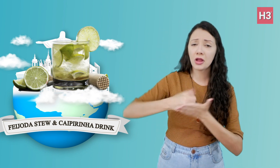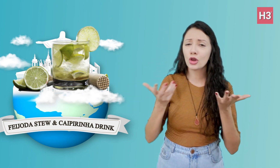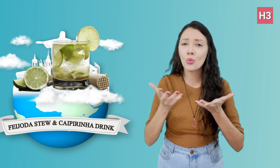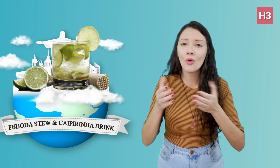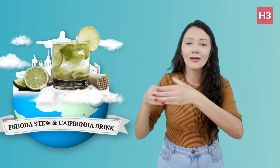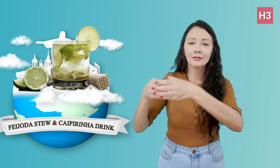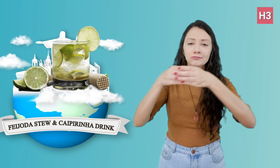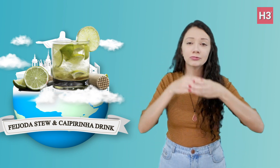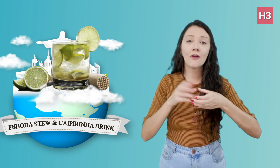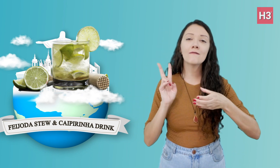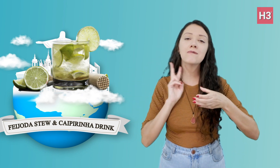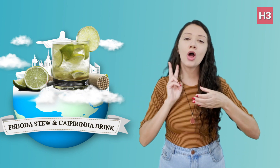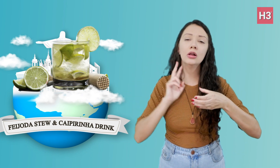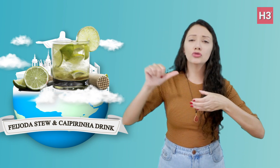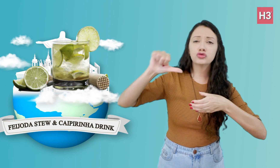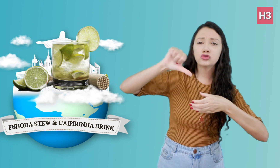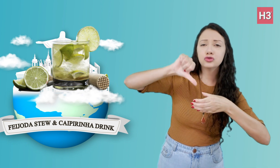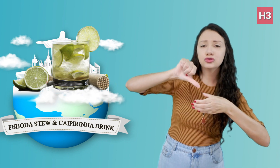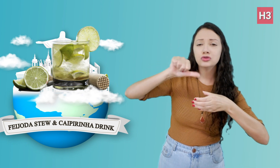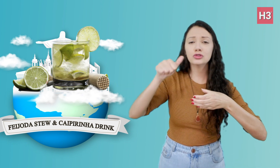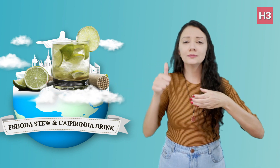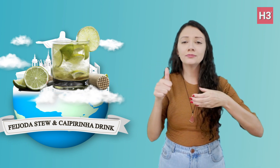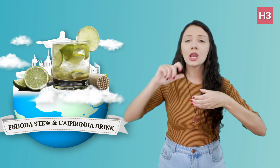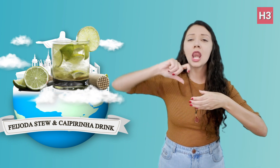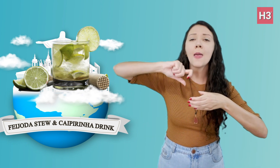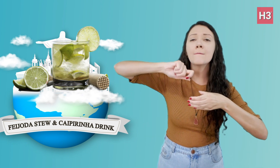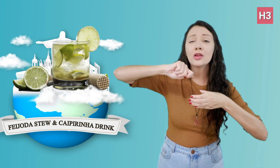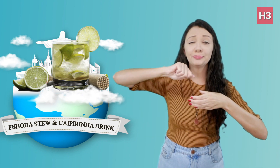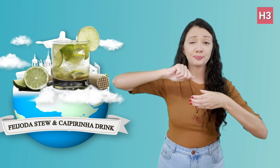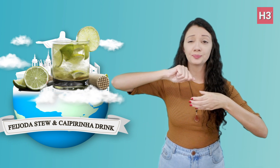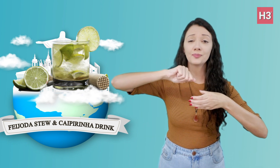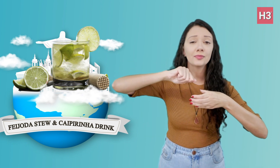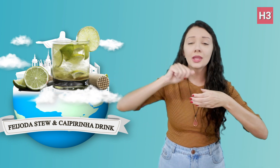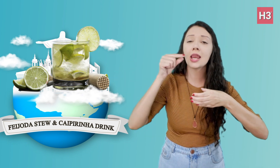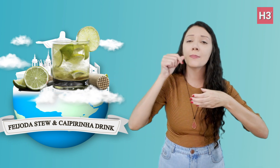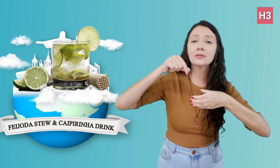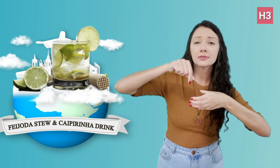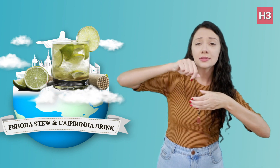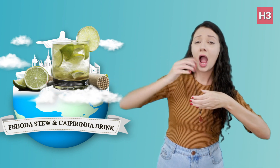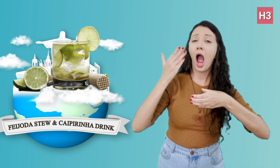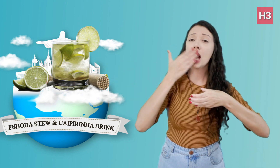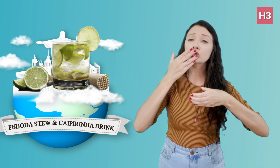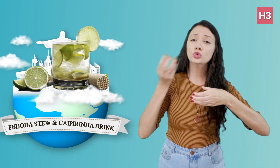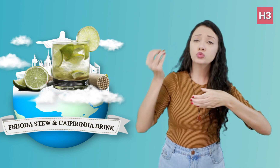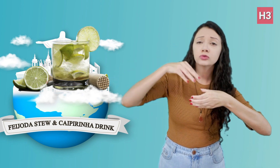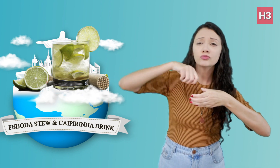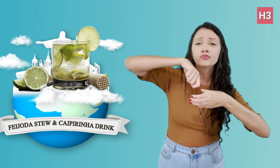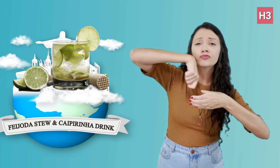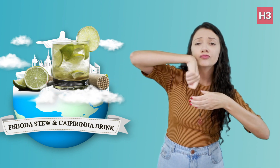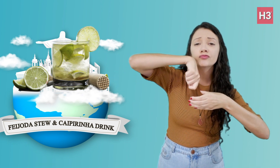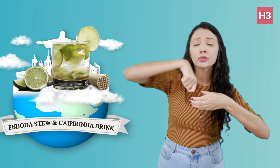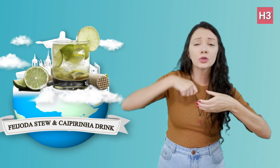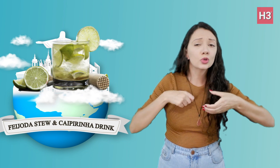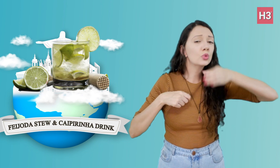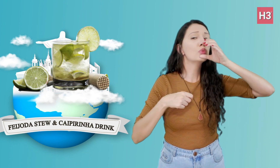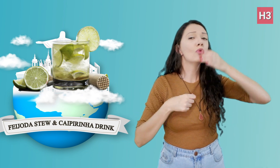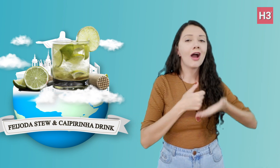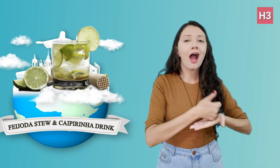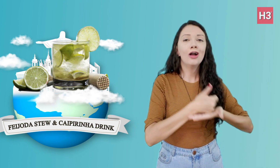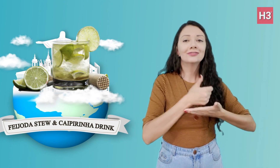was a remedy against colds and flu when used without ice.